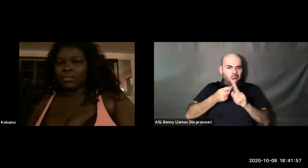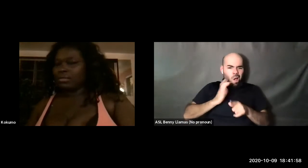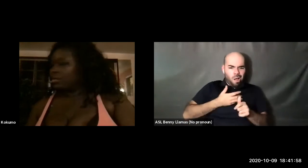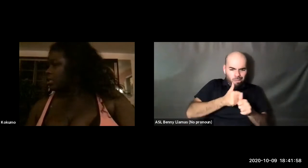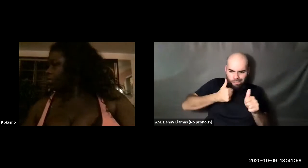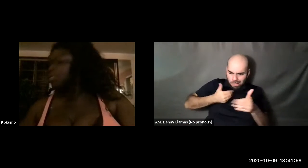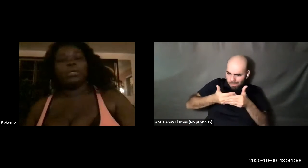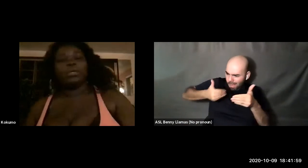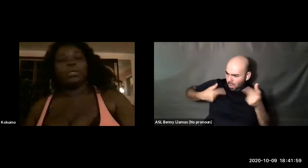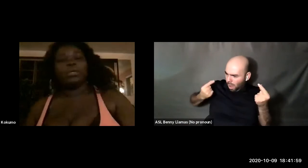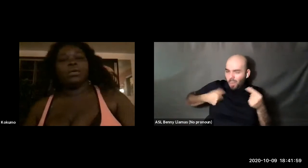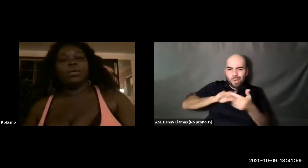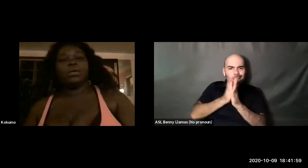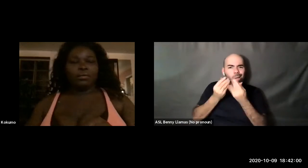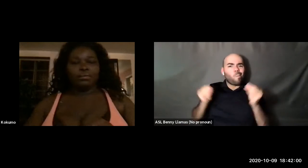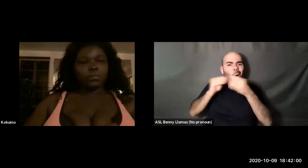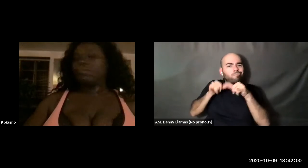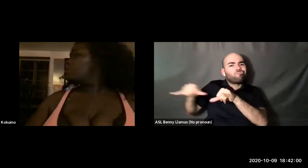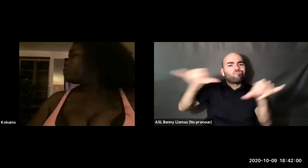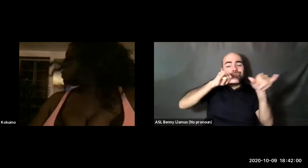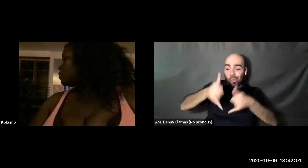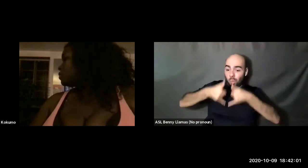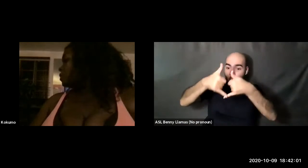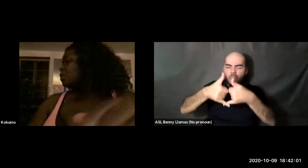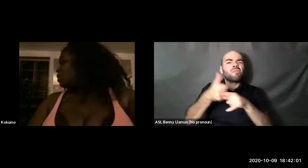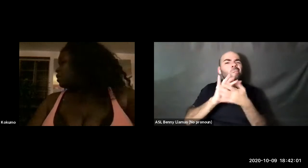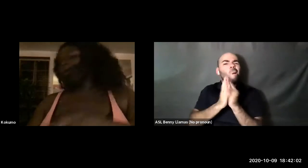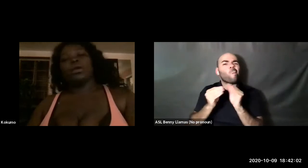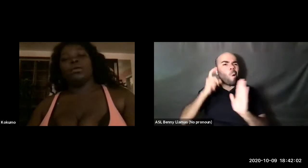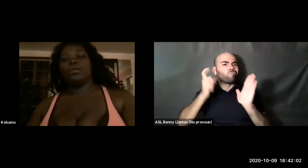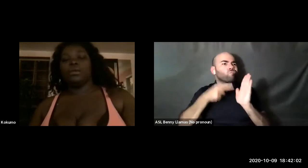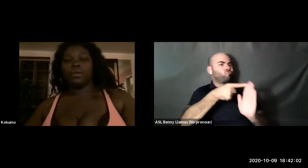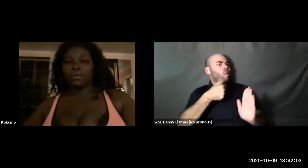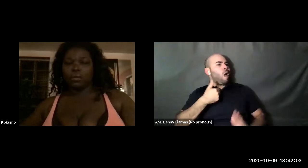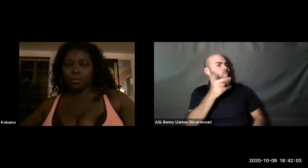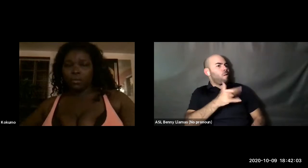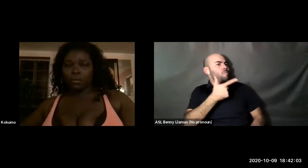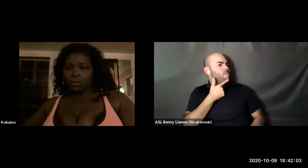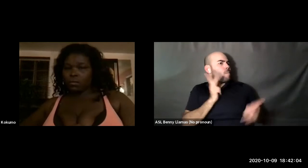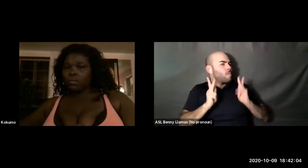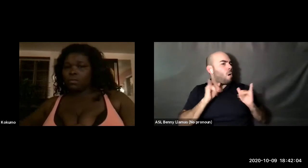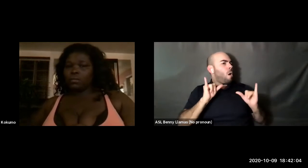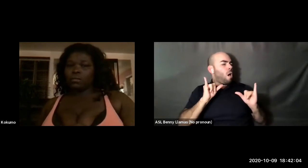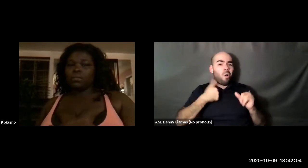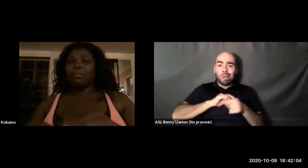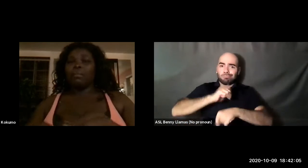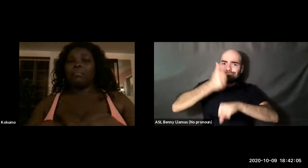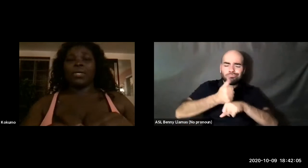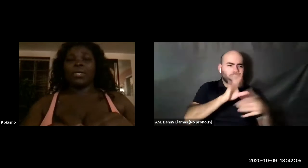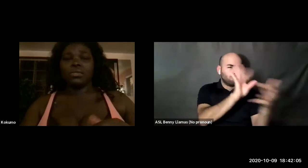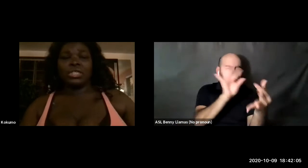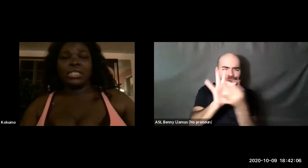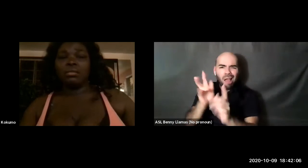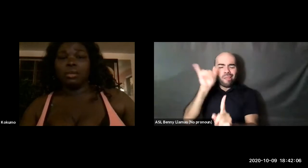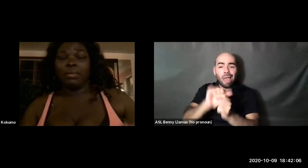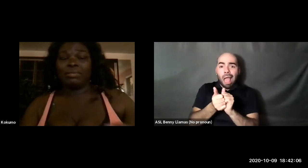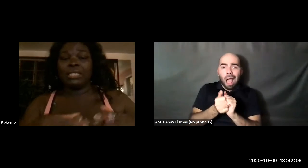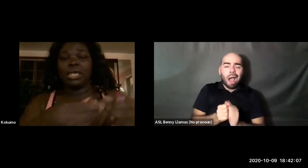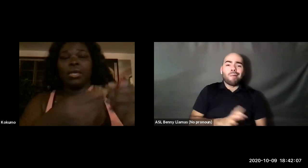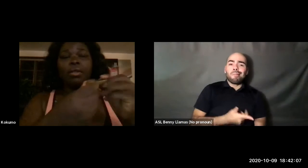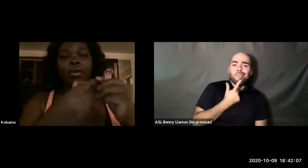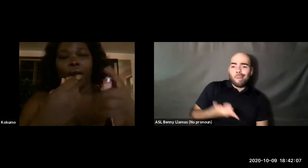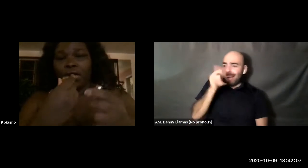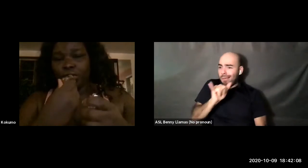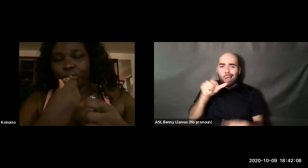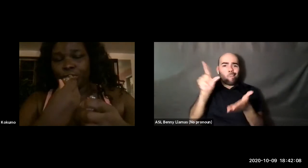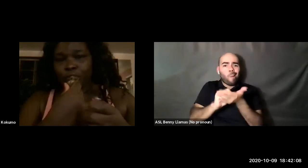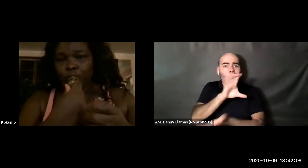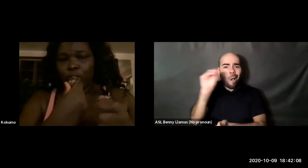The words gave national visibility to literature that had established a firm if nascent beach road network of dynamic lesbian and gay publishers and bookstores springing up across America.